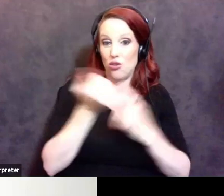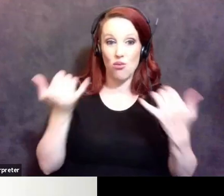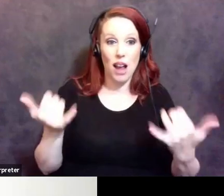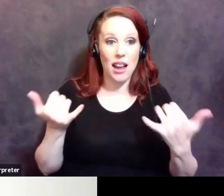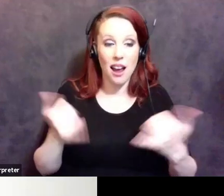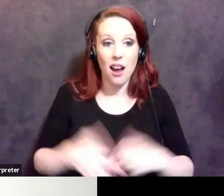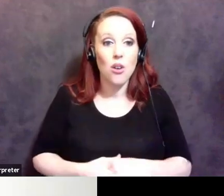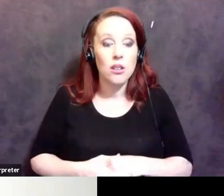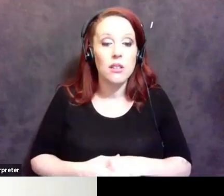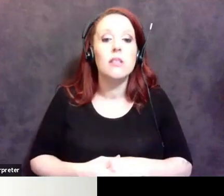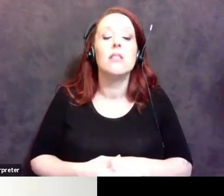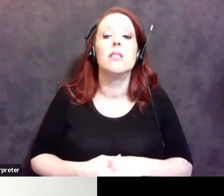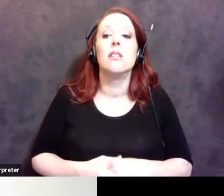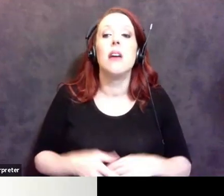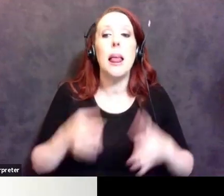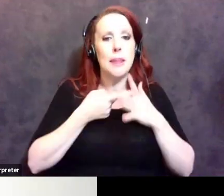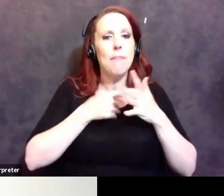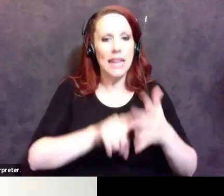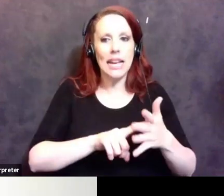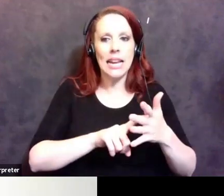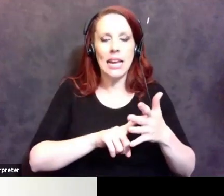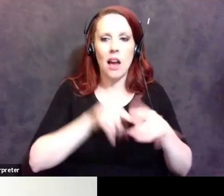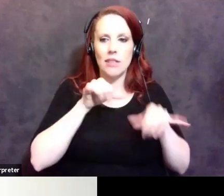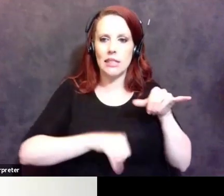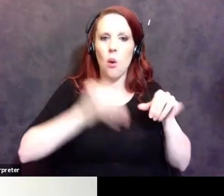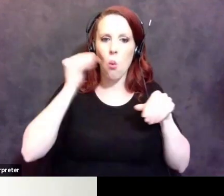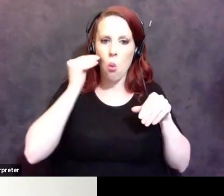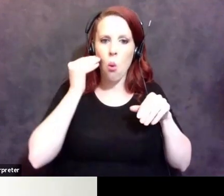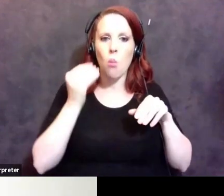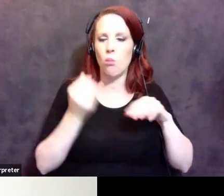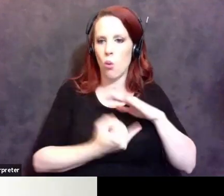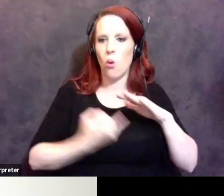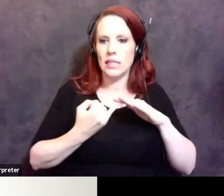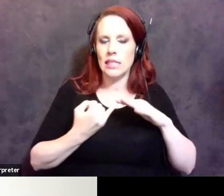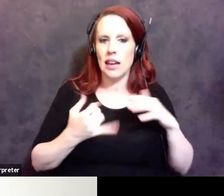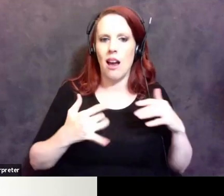at the beginning of the quarantine where I felt like my head was exploding and imploding at the same time